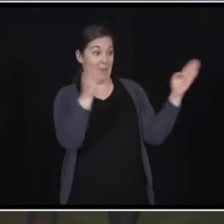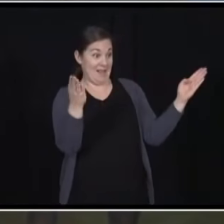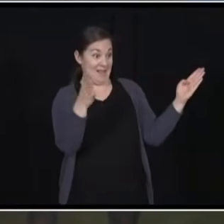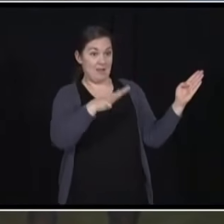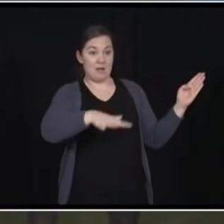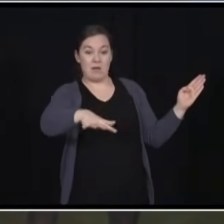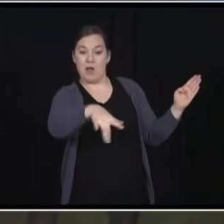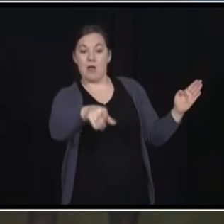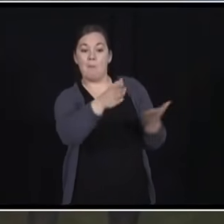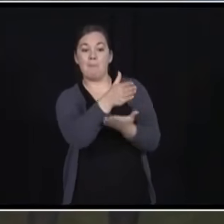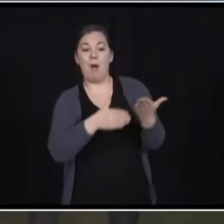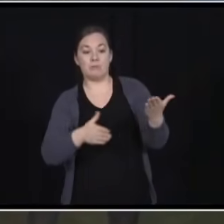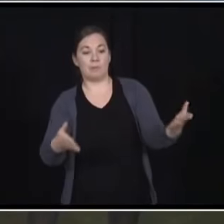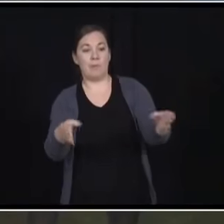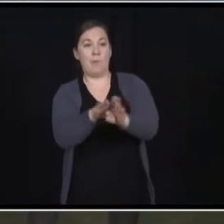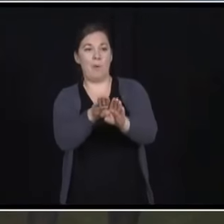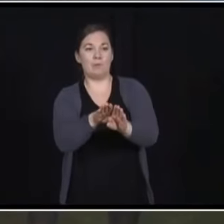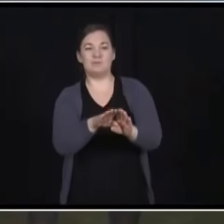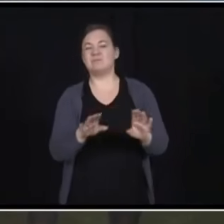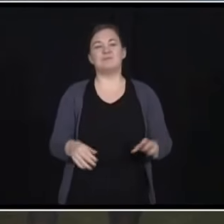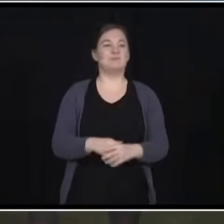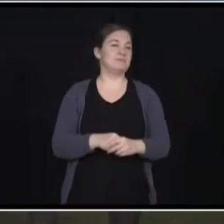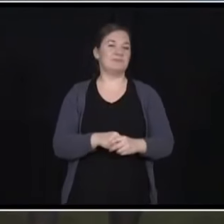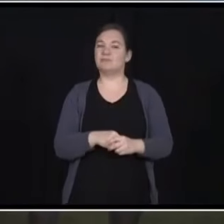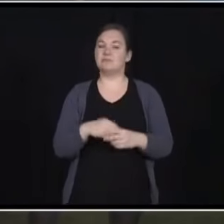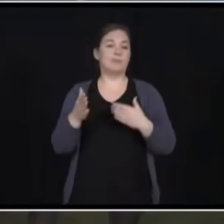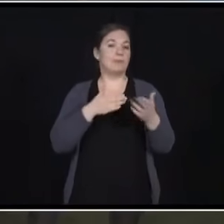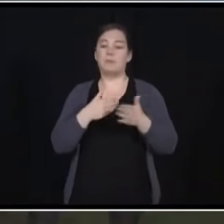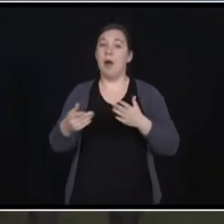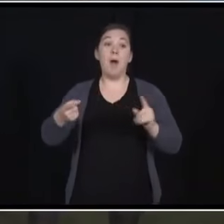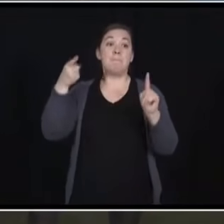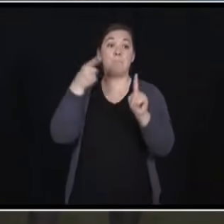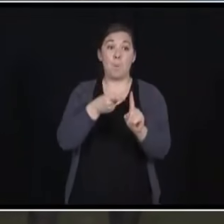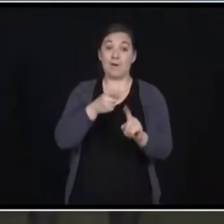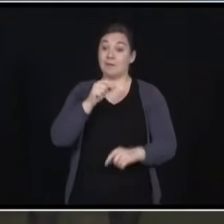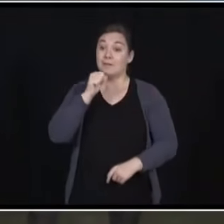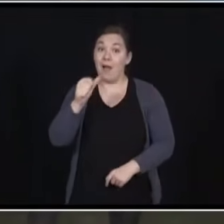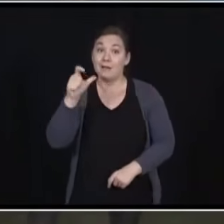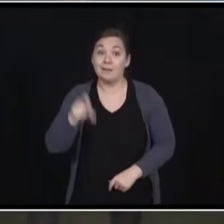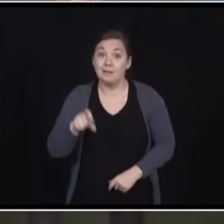in Manitoba to my understanding, but again, the bottom line is don't go if you don't need to.